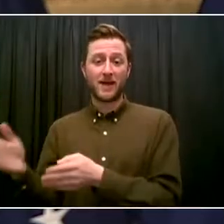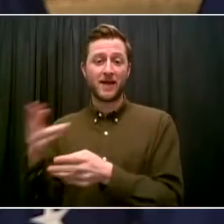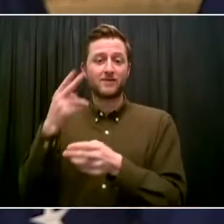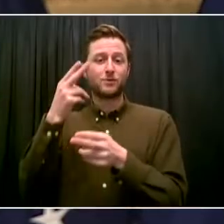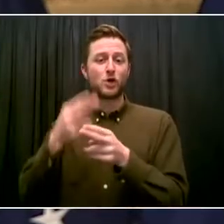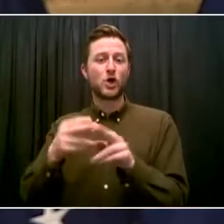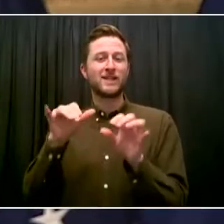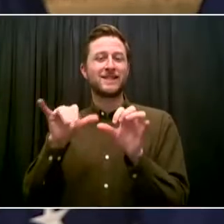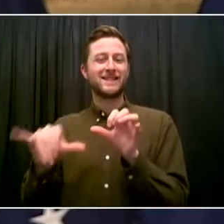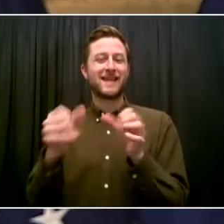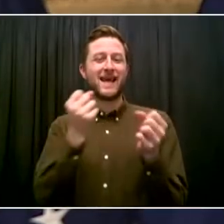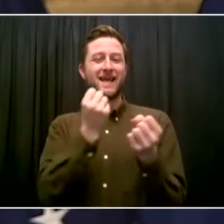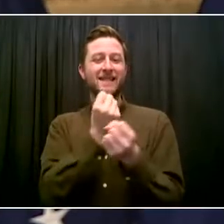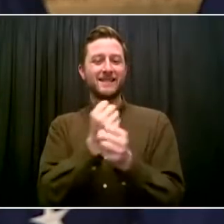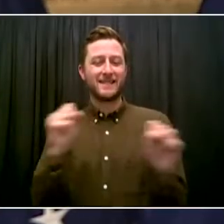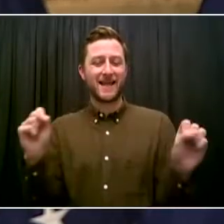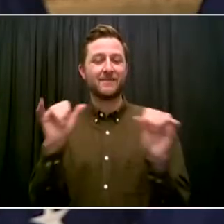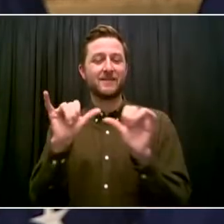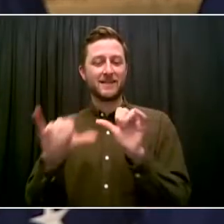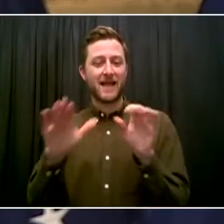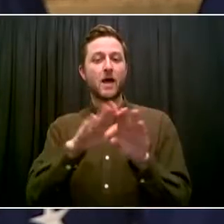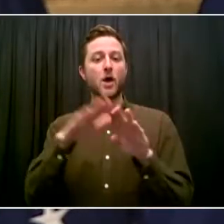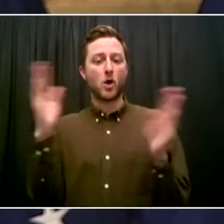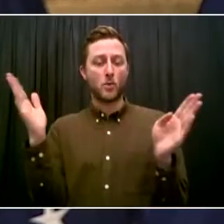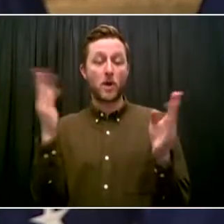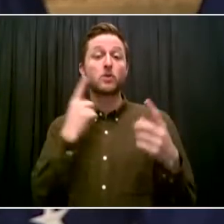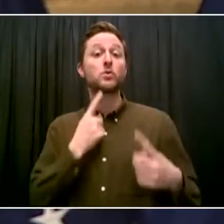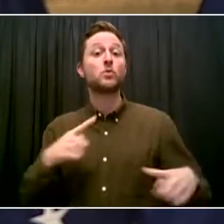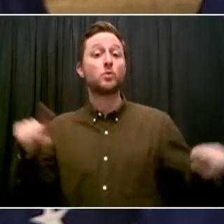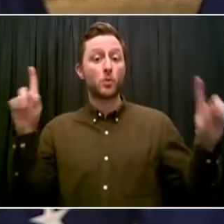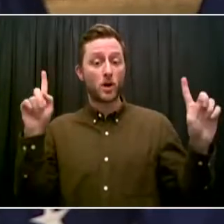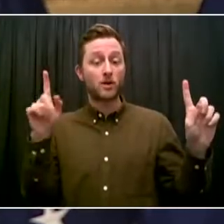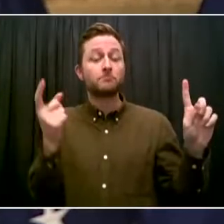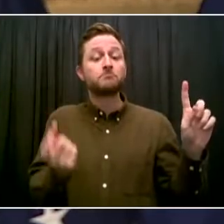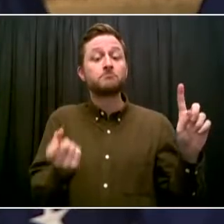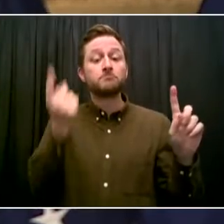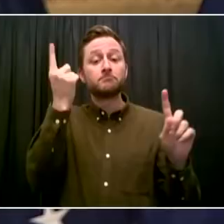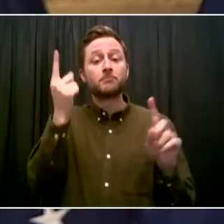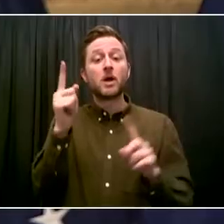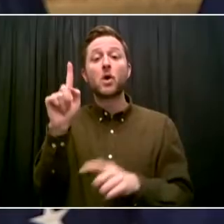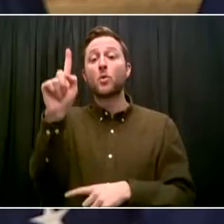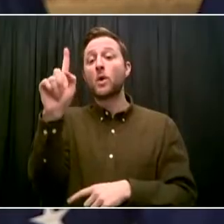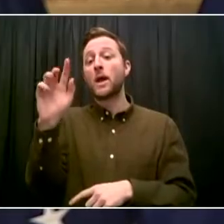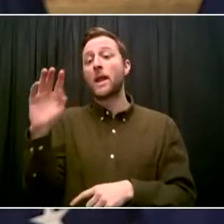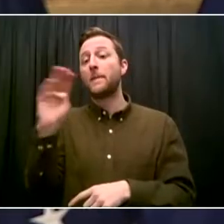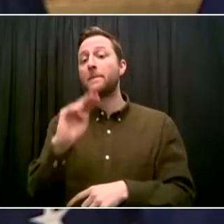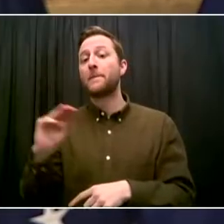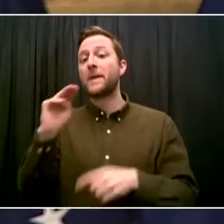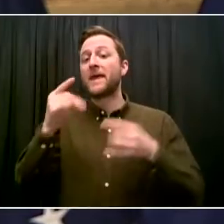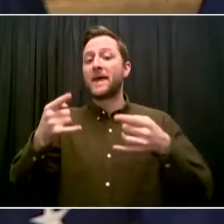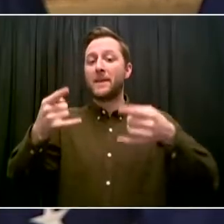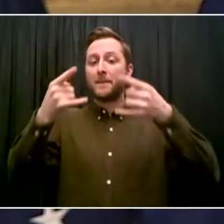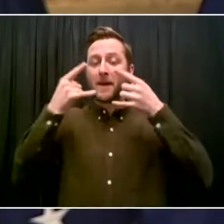IT AGAIN THIS MONTH EVEN WITH